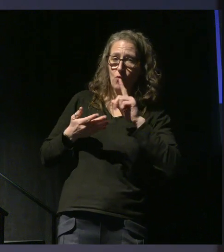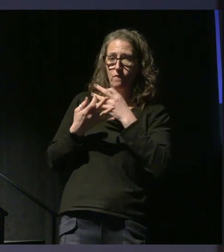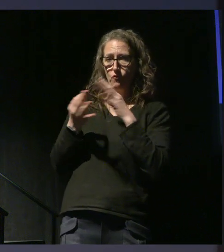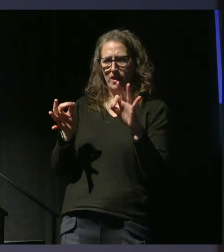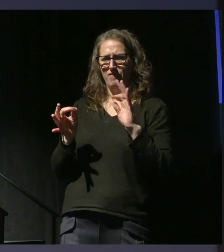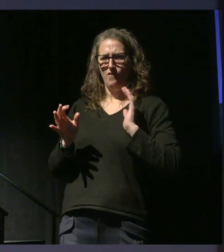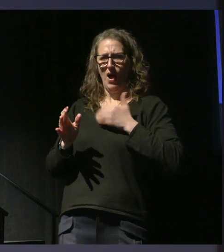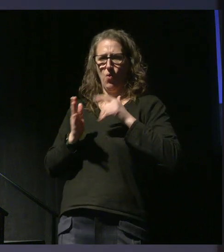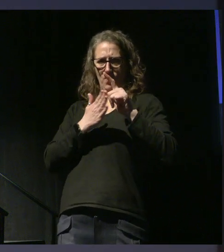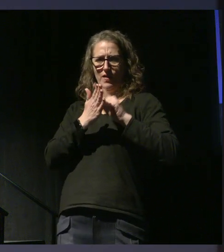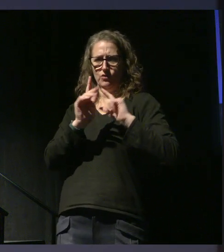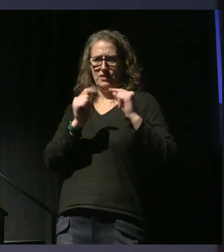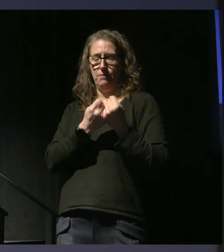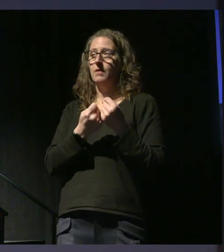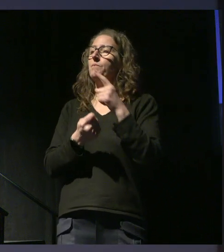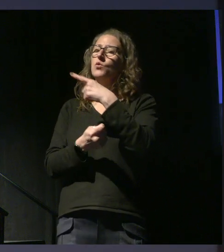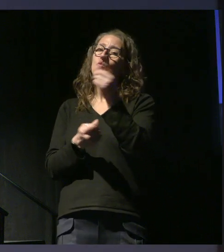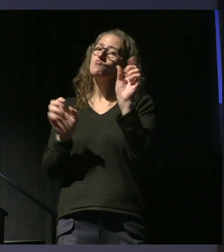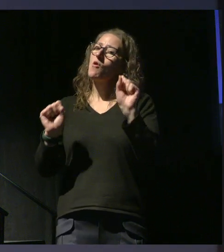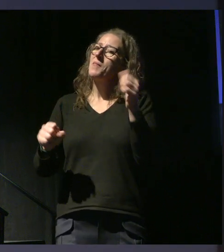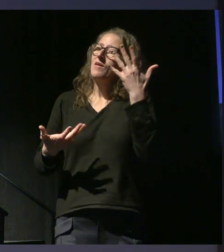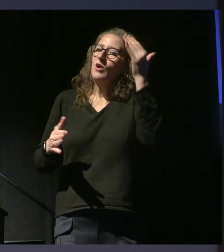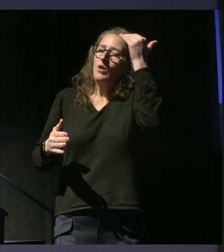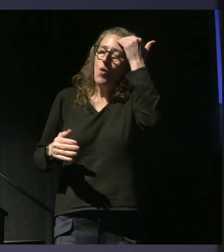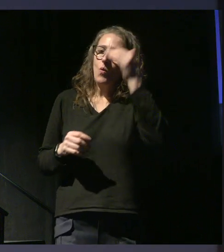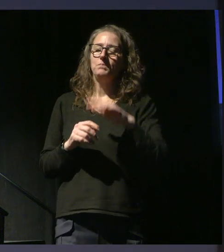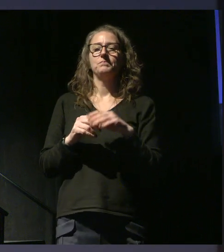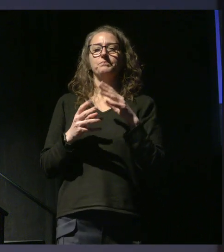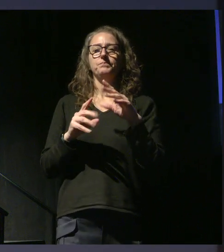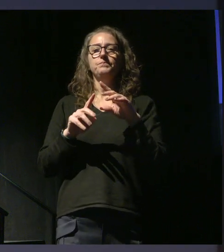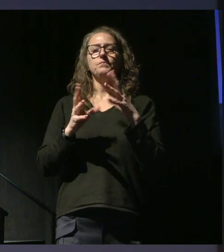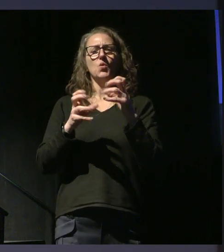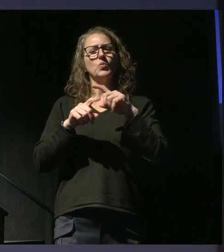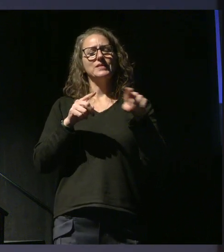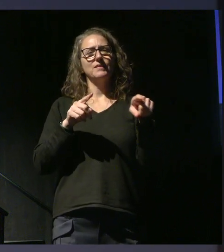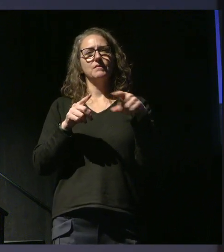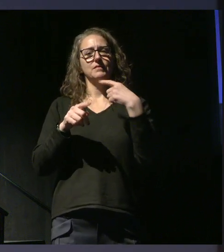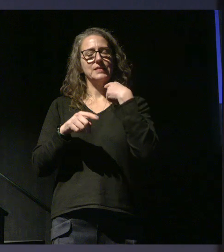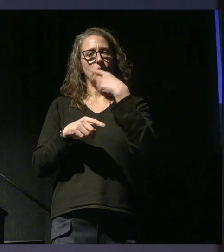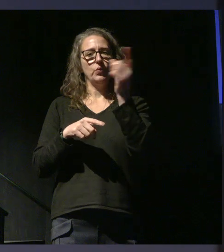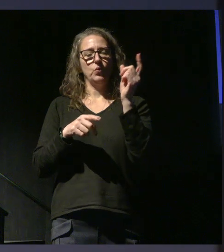You probably knew all that I wanted to tell just a very quick story that I just learned.